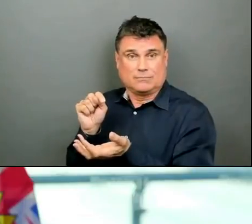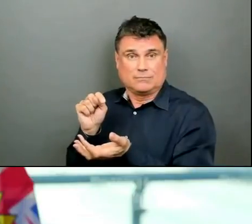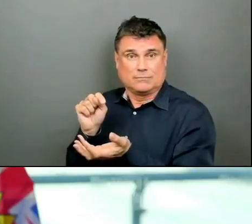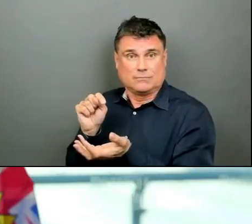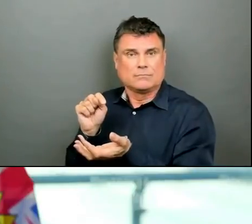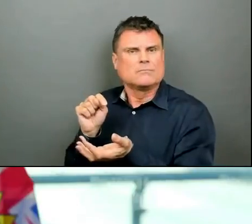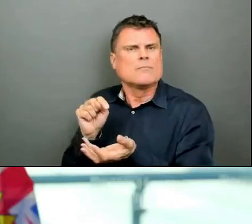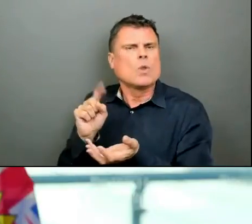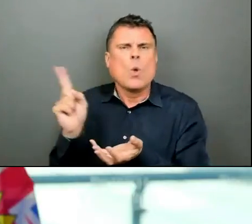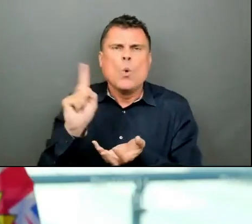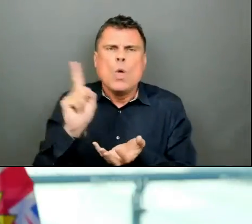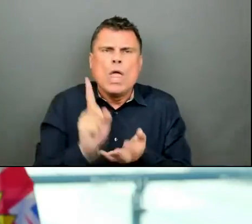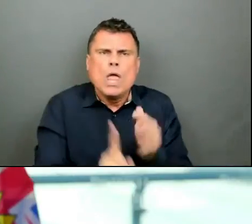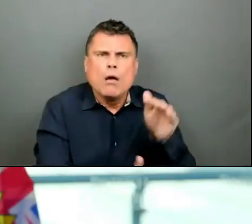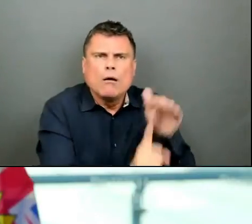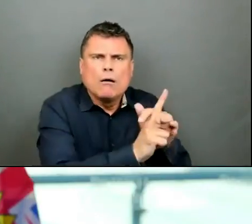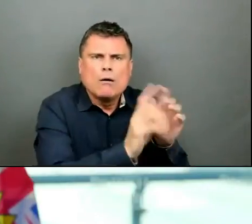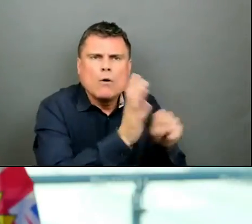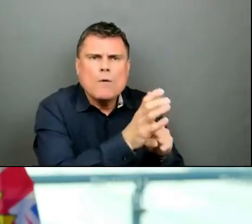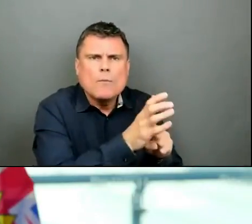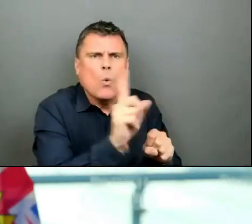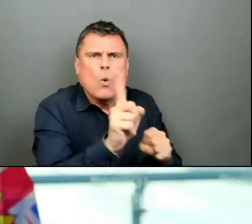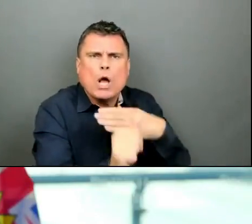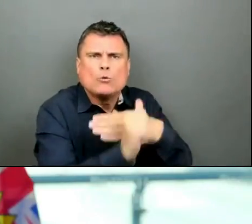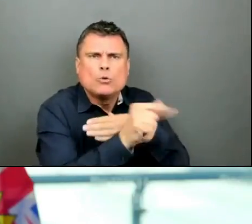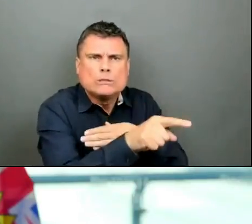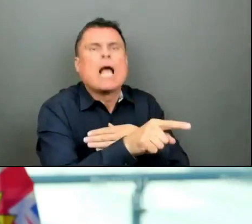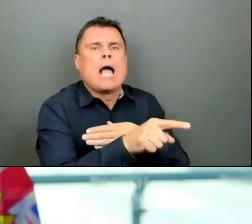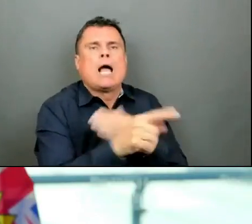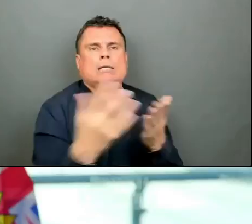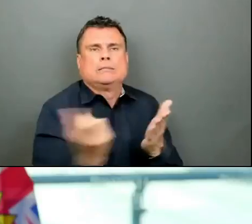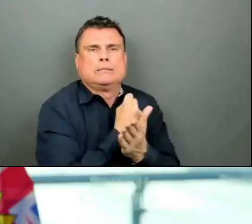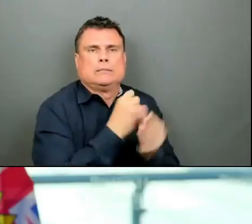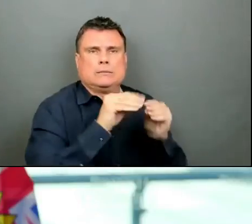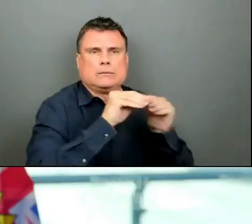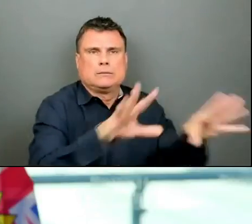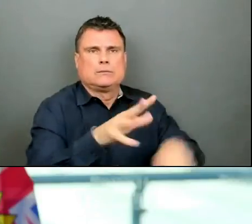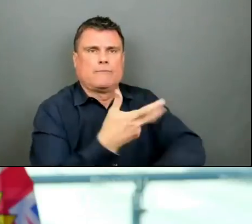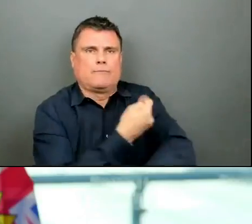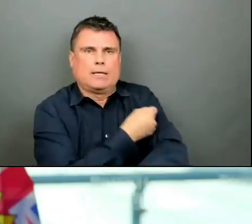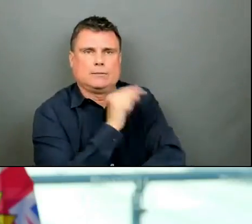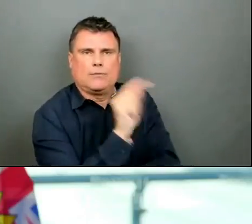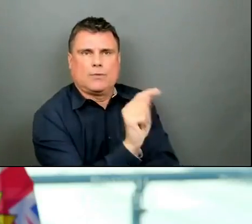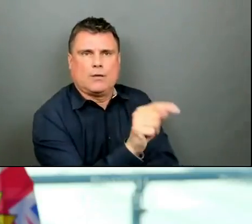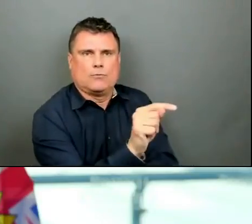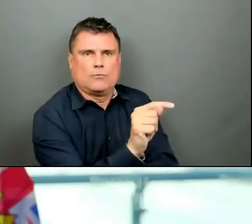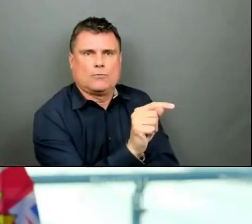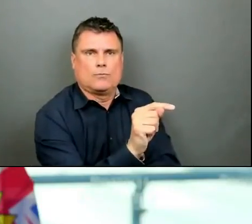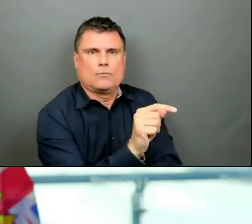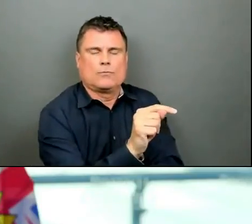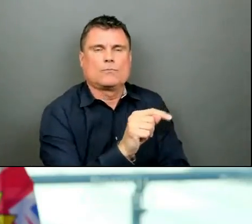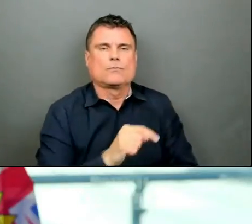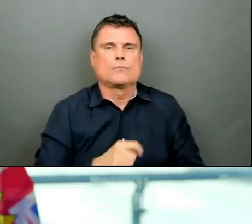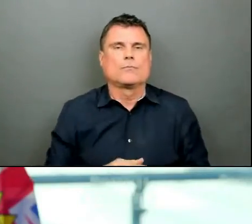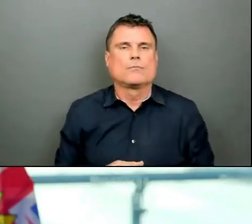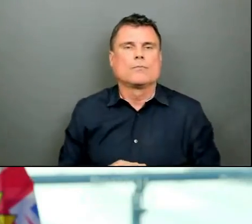highest reveal risk. And we finished teachers in school districts